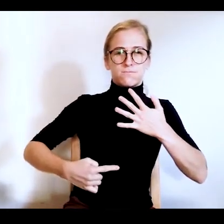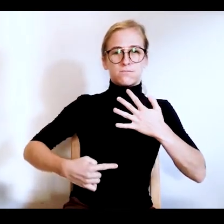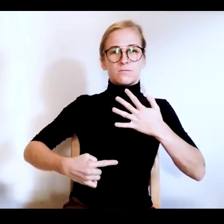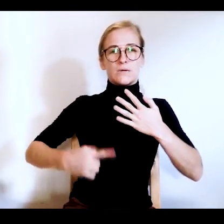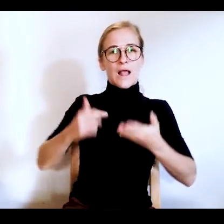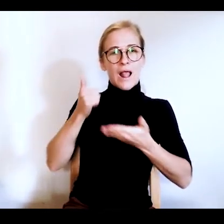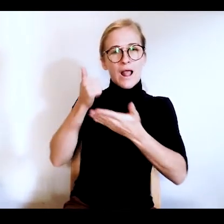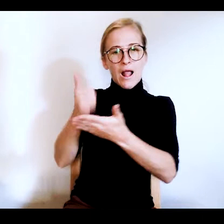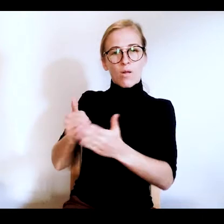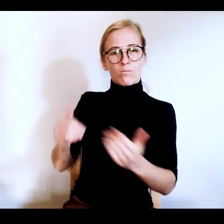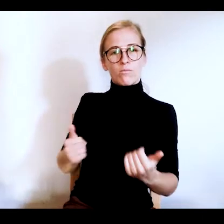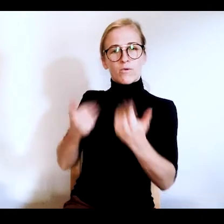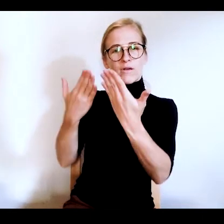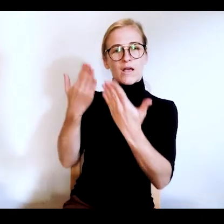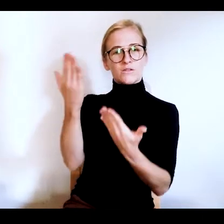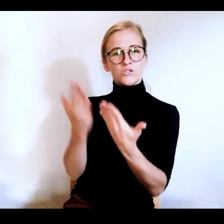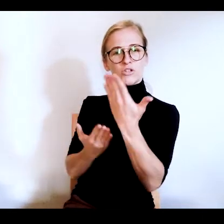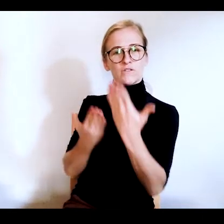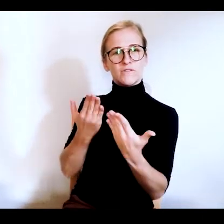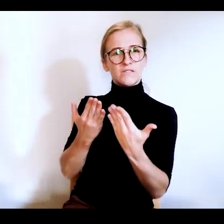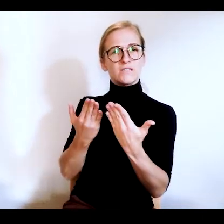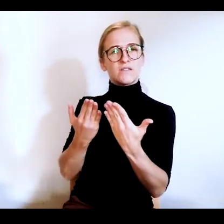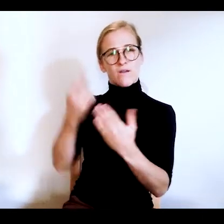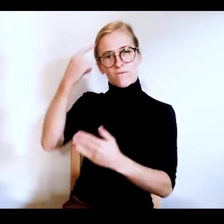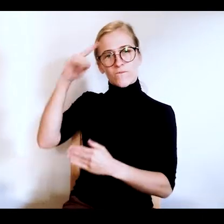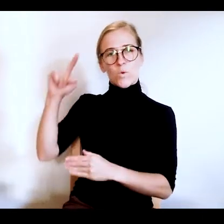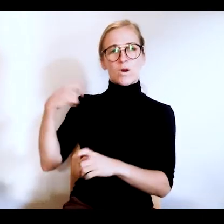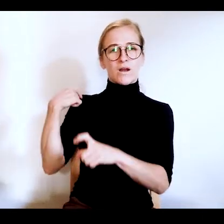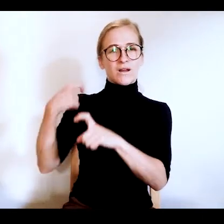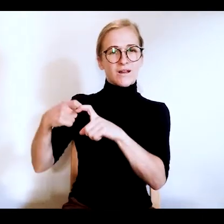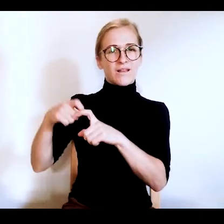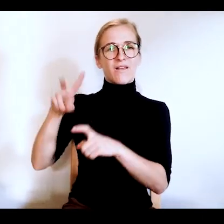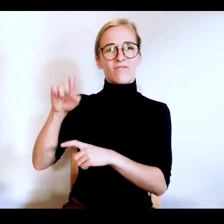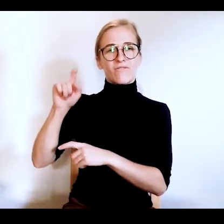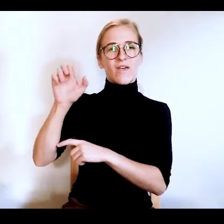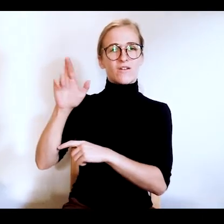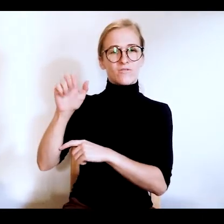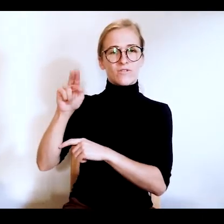to help them provide services to Hispanic Latino veterans